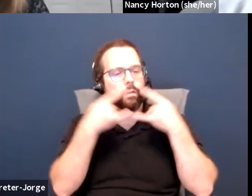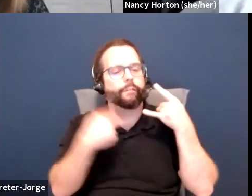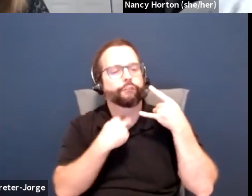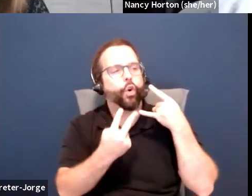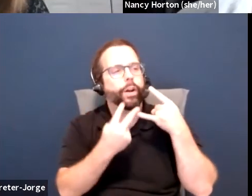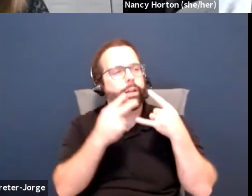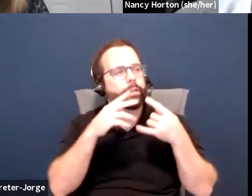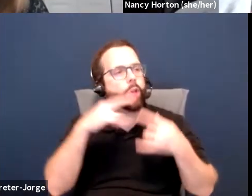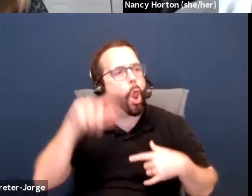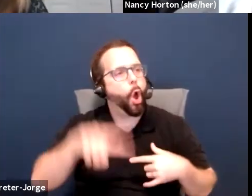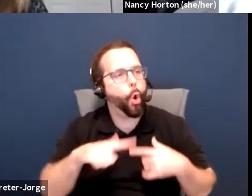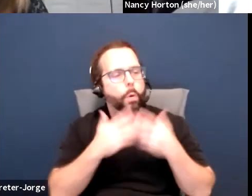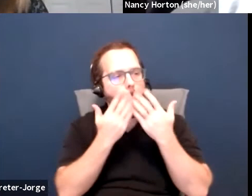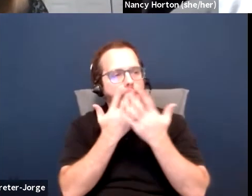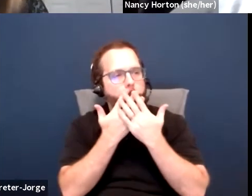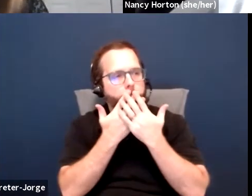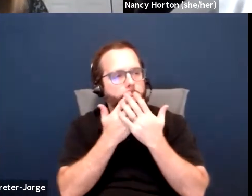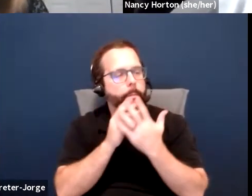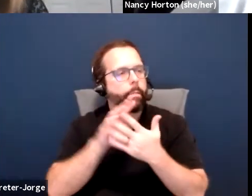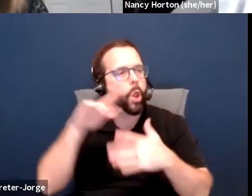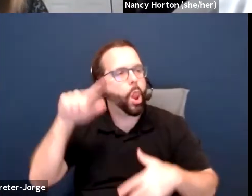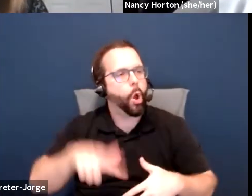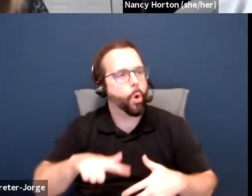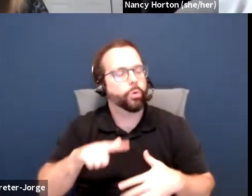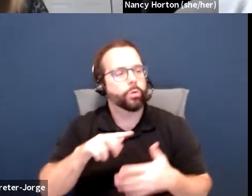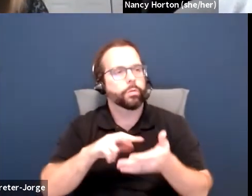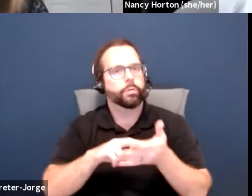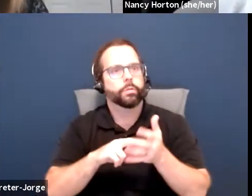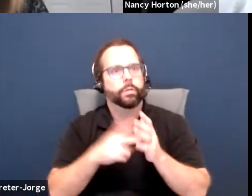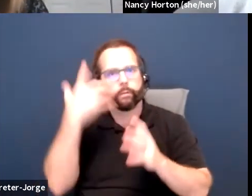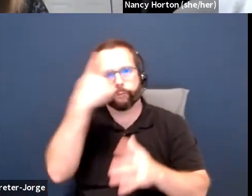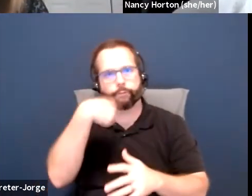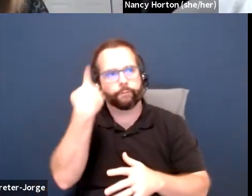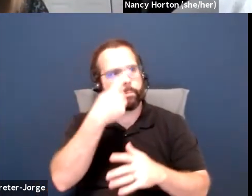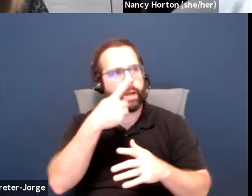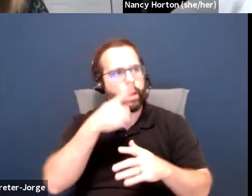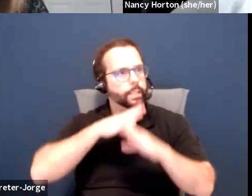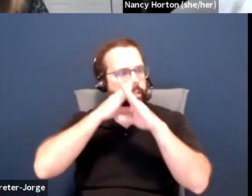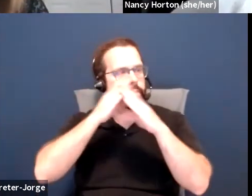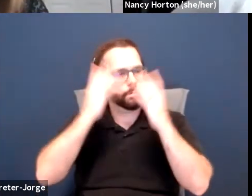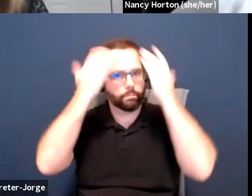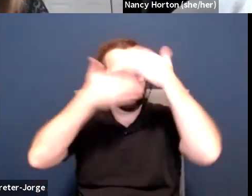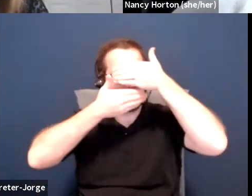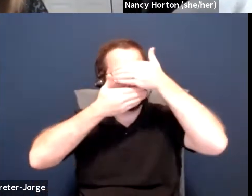people. Other people, their voices are muffled, their faces are mostly hidden by the mask and -- and so that's going